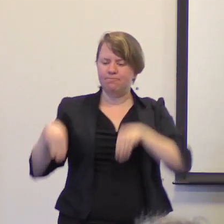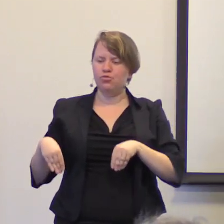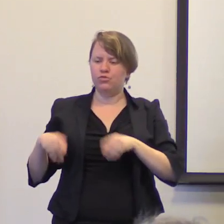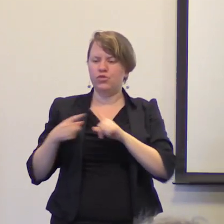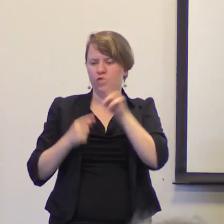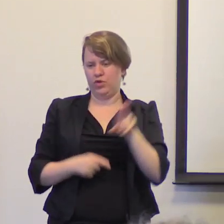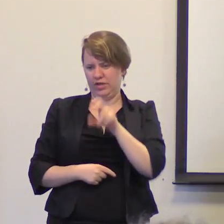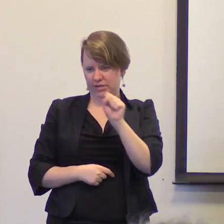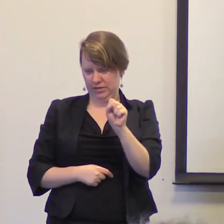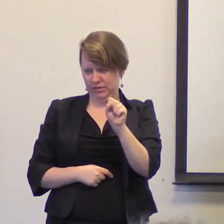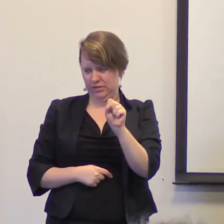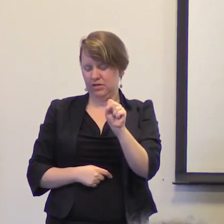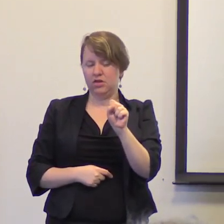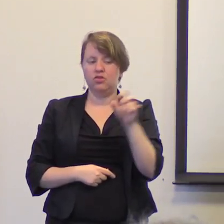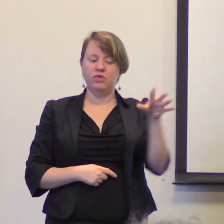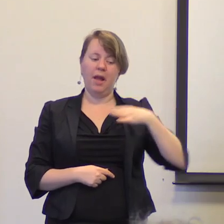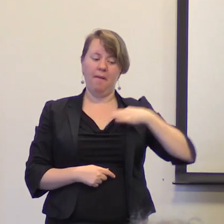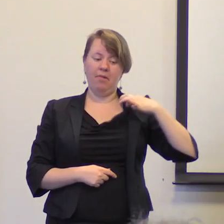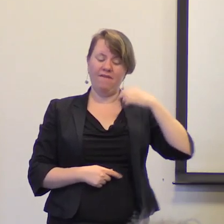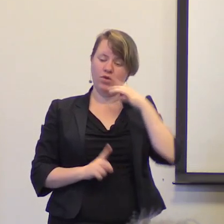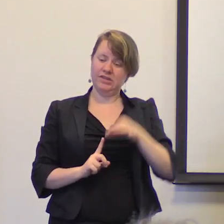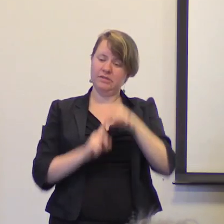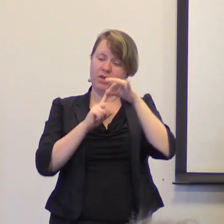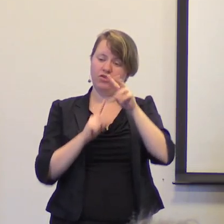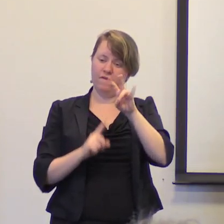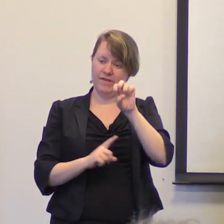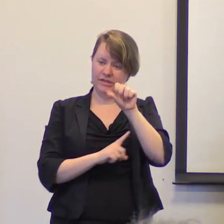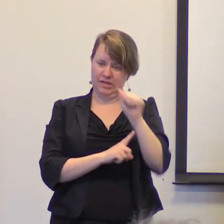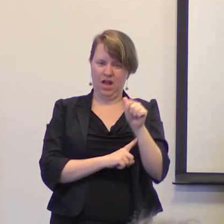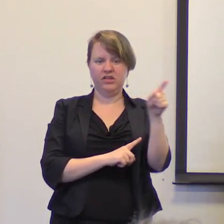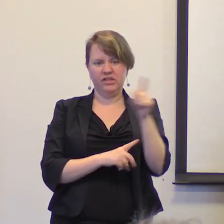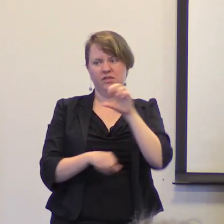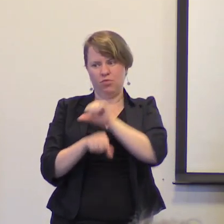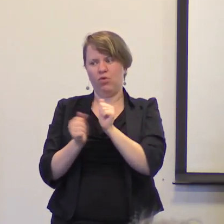Hameed applied for a special visa, because he'd done special service for the United States,